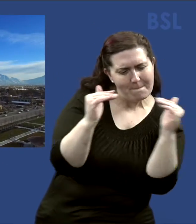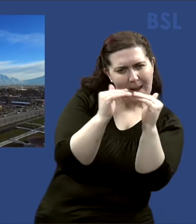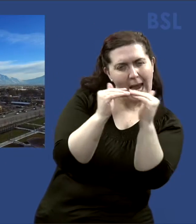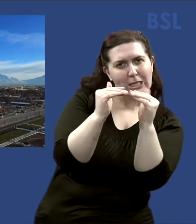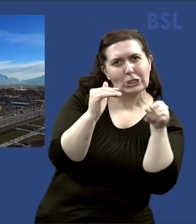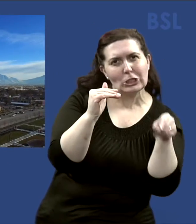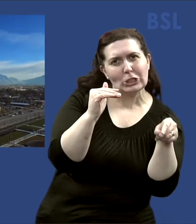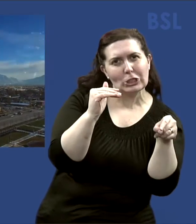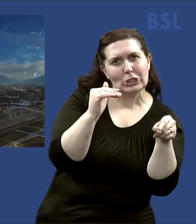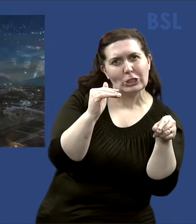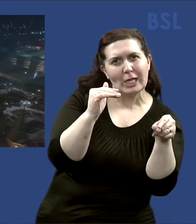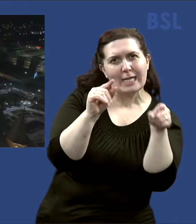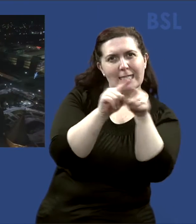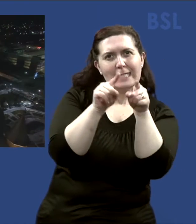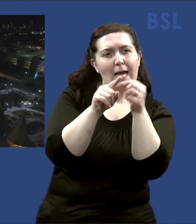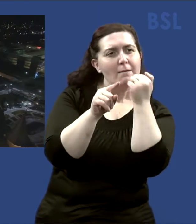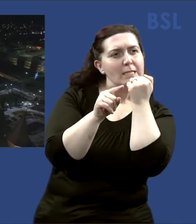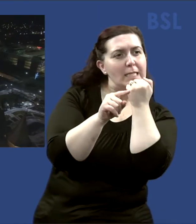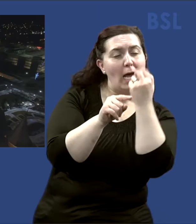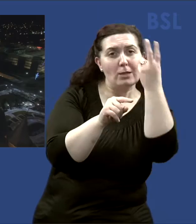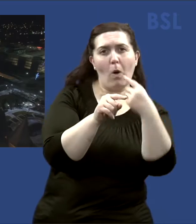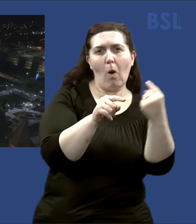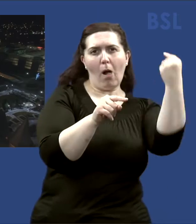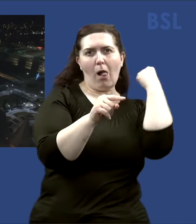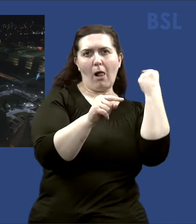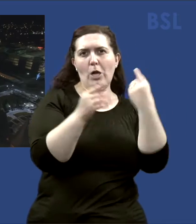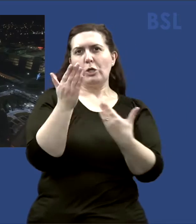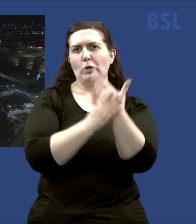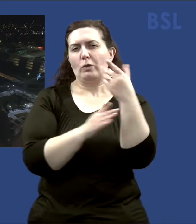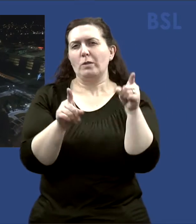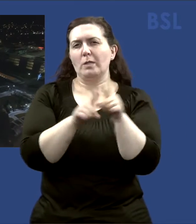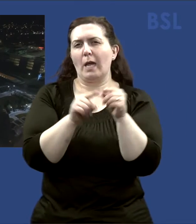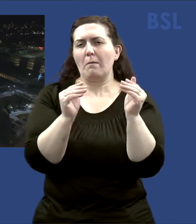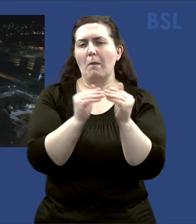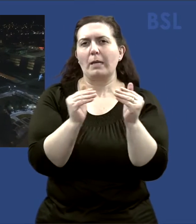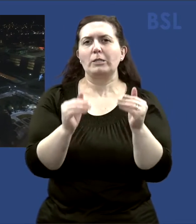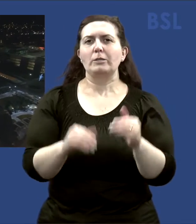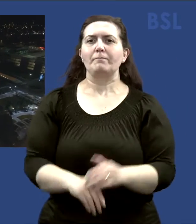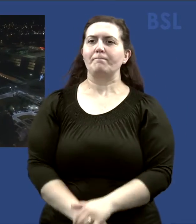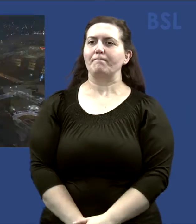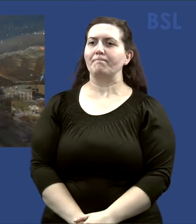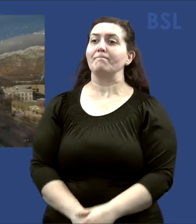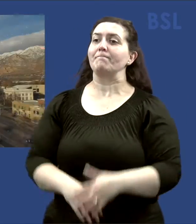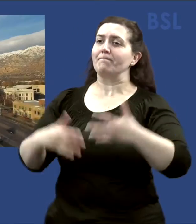to make sure that the tower that we built, was the same size as the tower that they built."